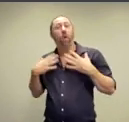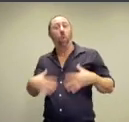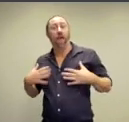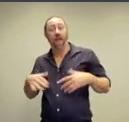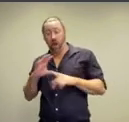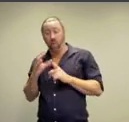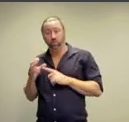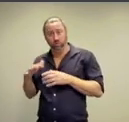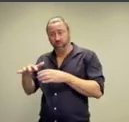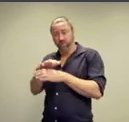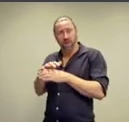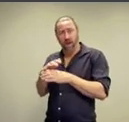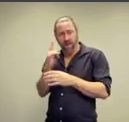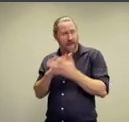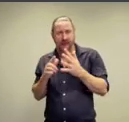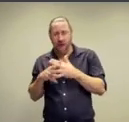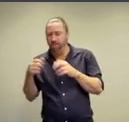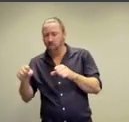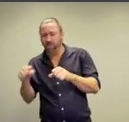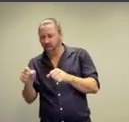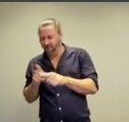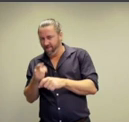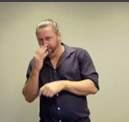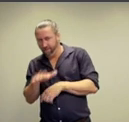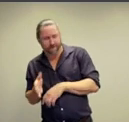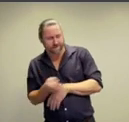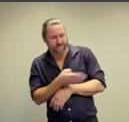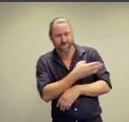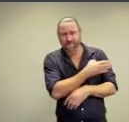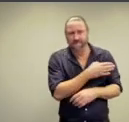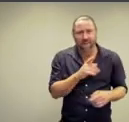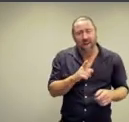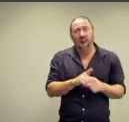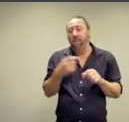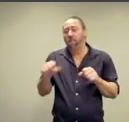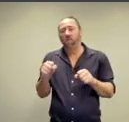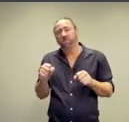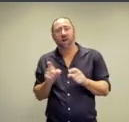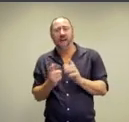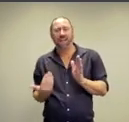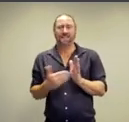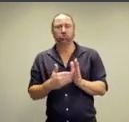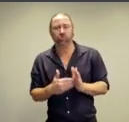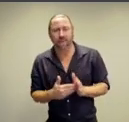is that, at some point, the motorcycle, motorcycle kind of becomes just, you know, like a good accessory or